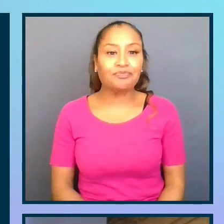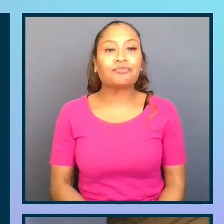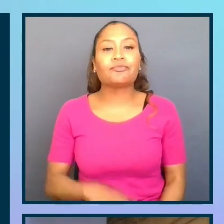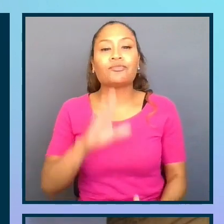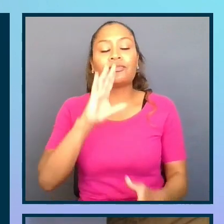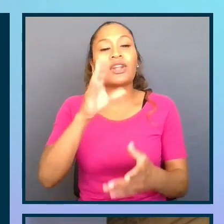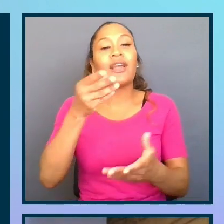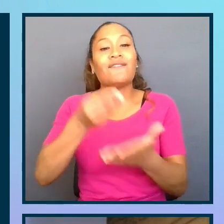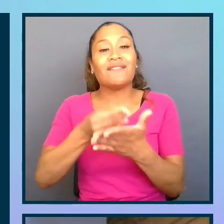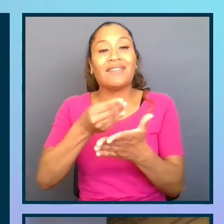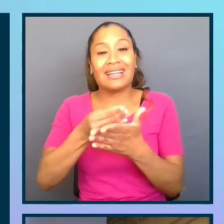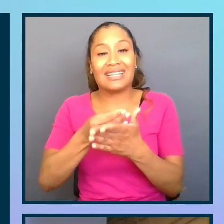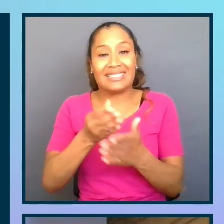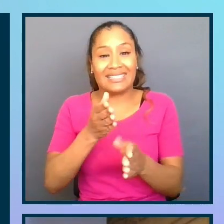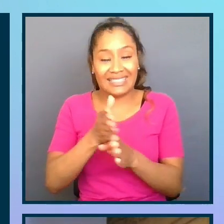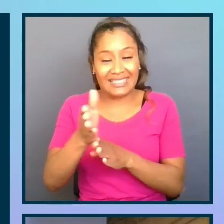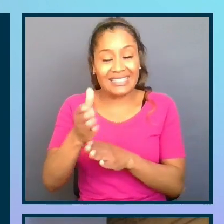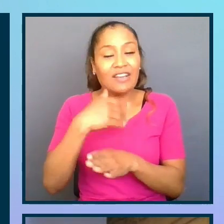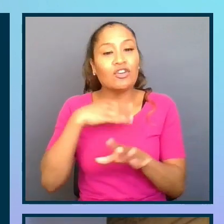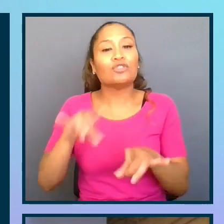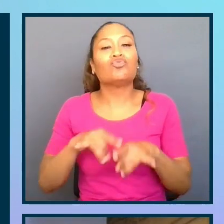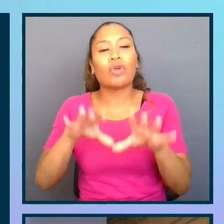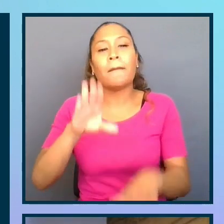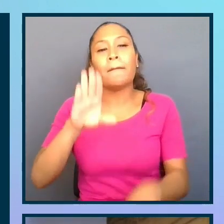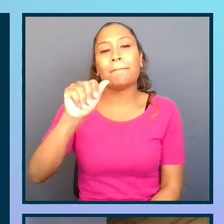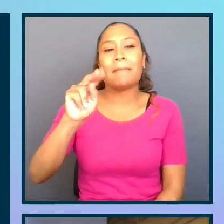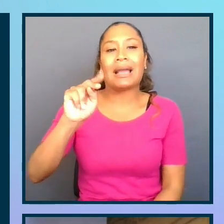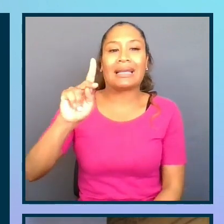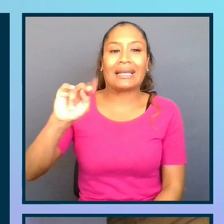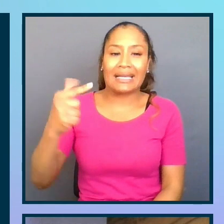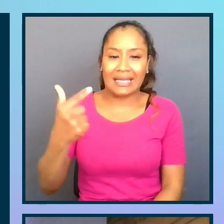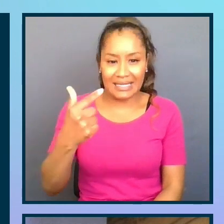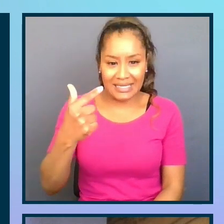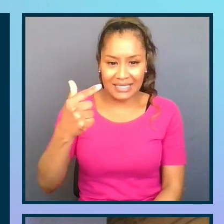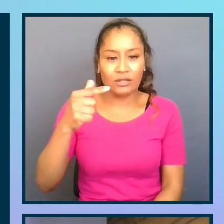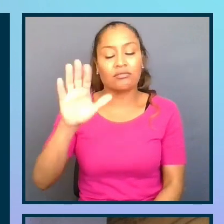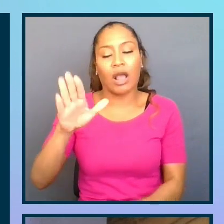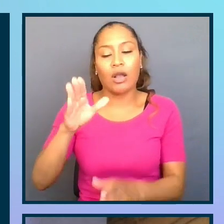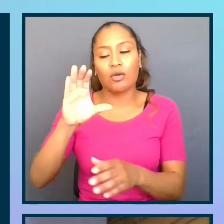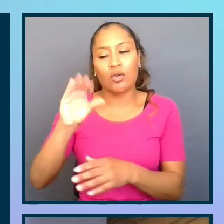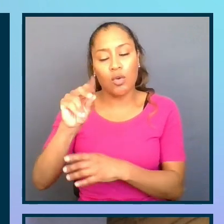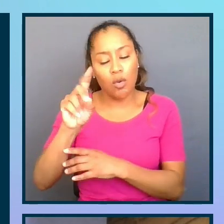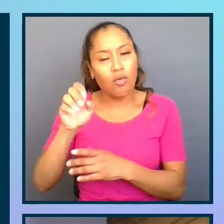we also have the Australian Banking Association Code of Practice and this specifically calls out